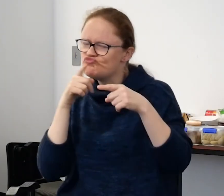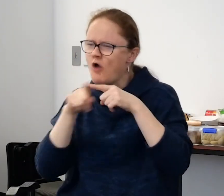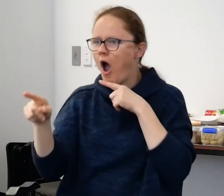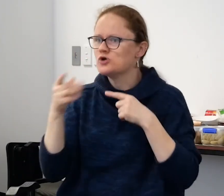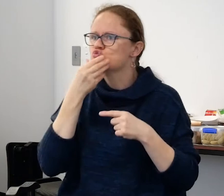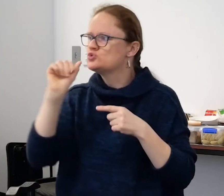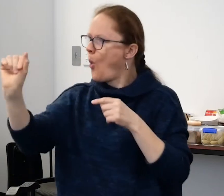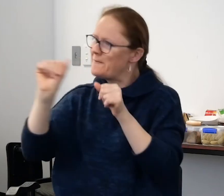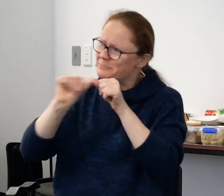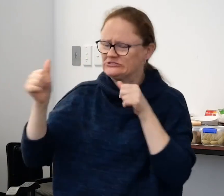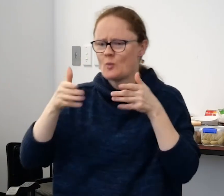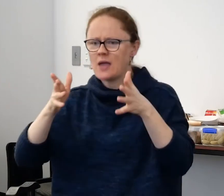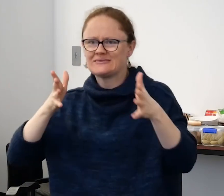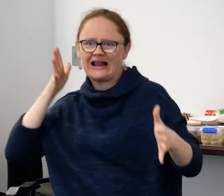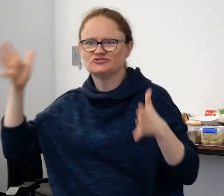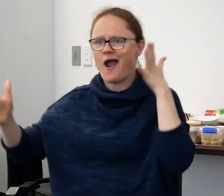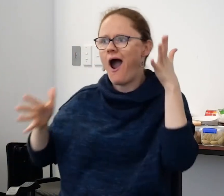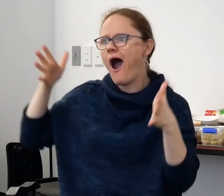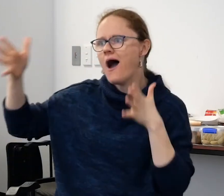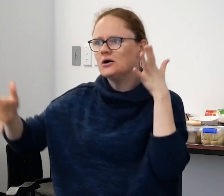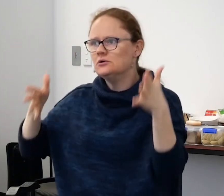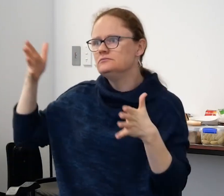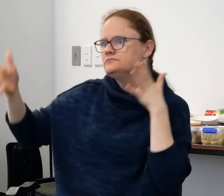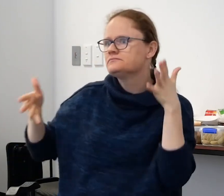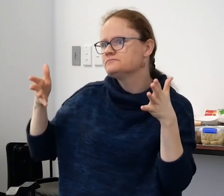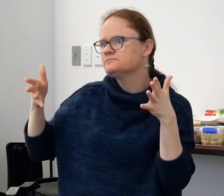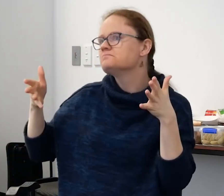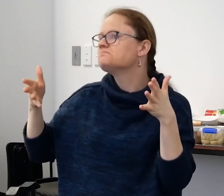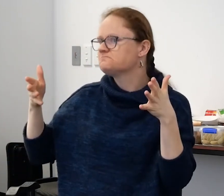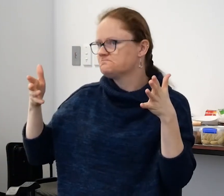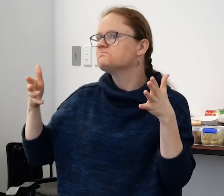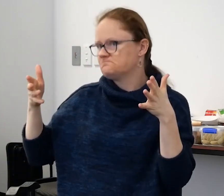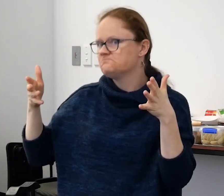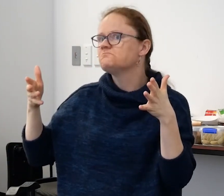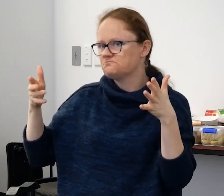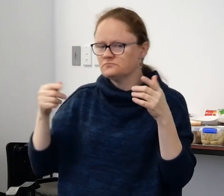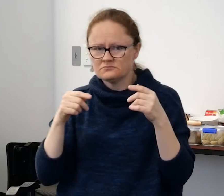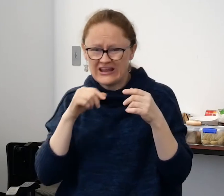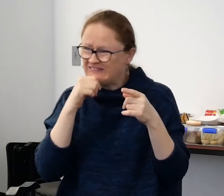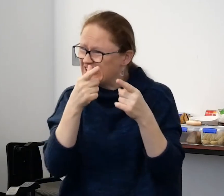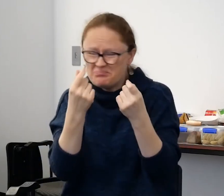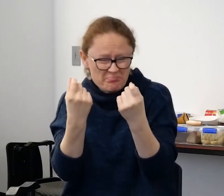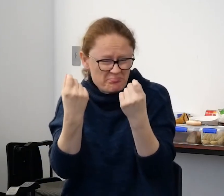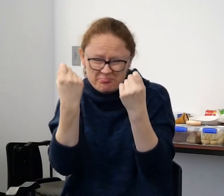is always try to use gestural language. Use gestures to communicate,